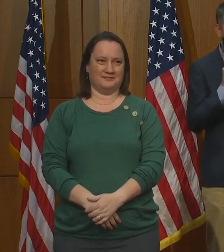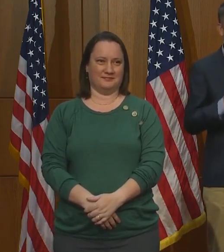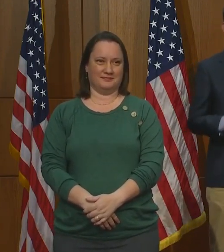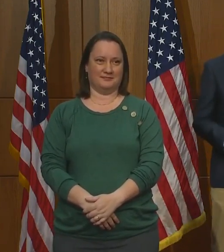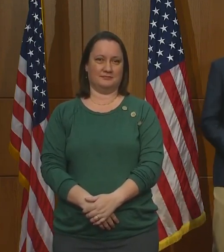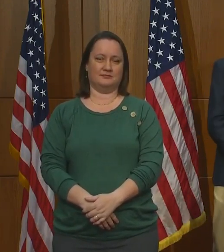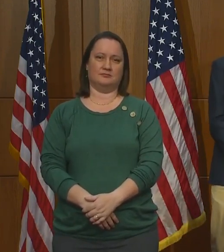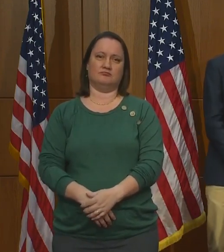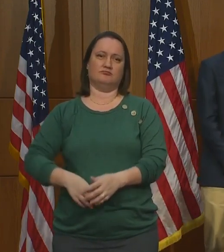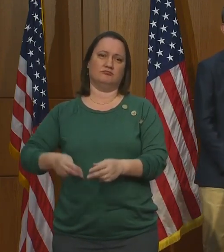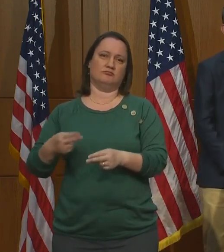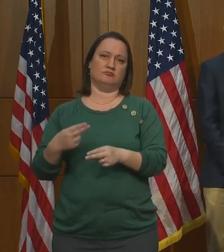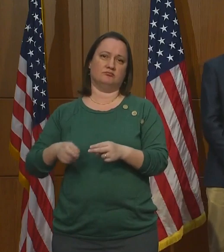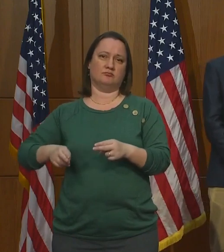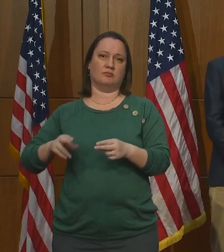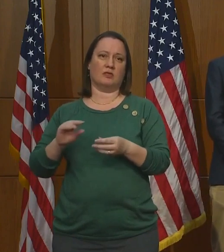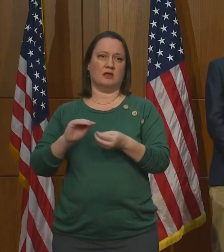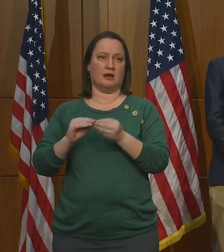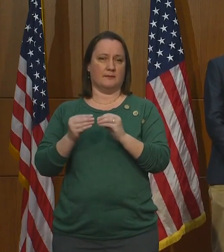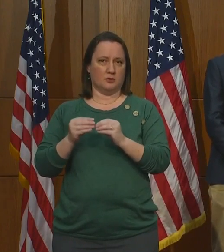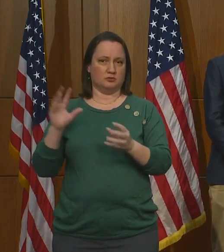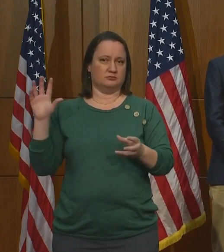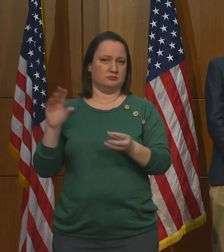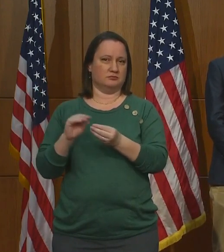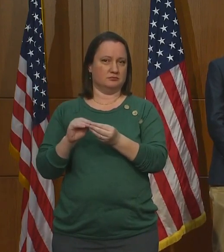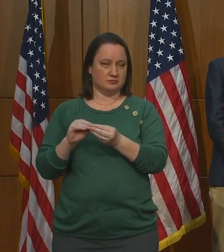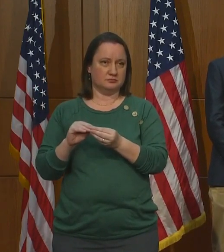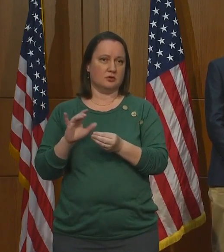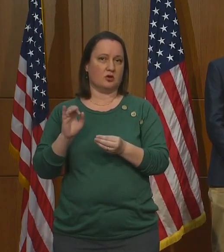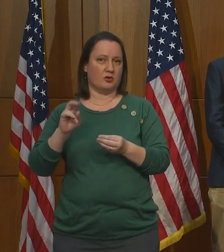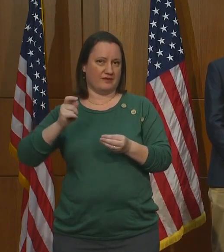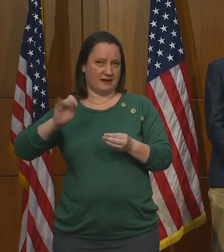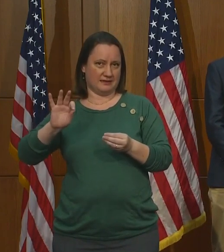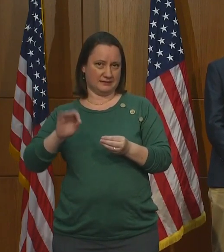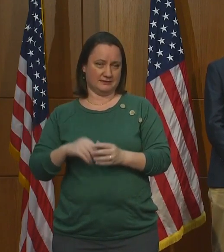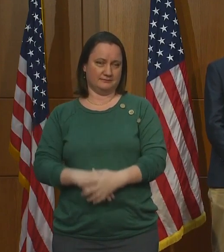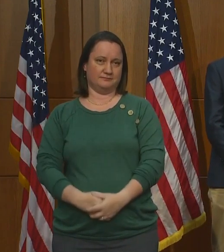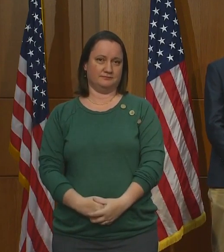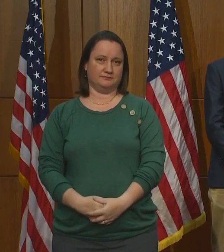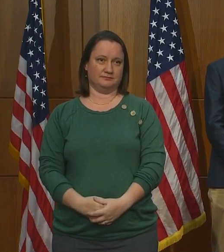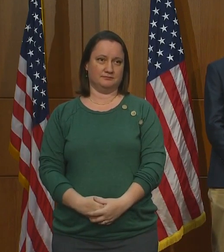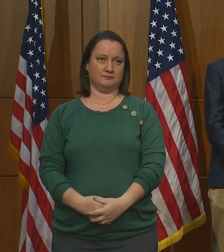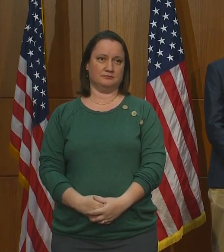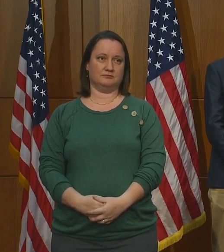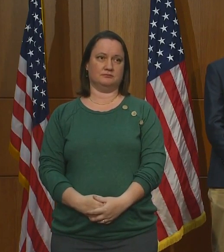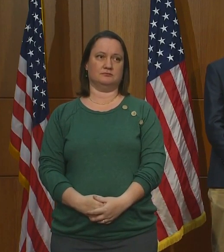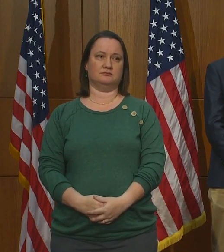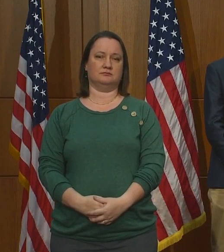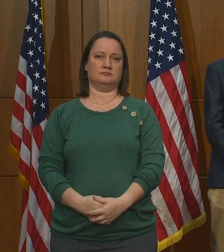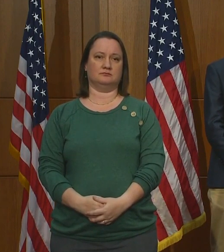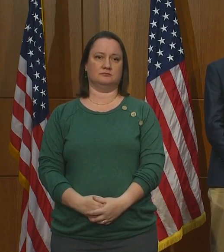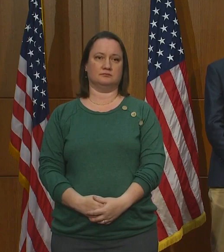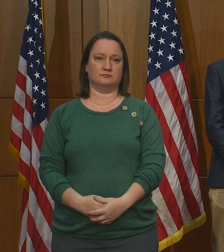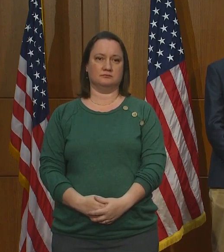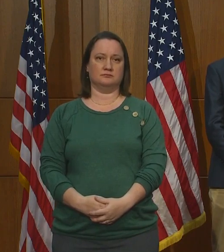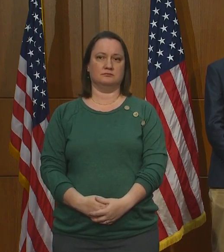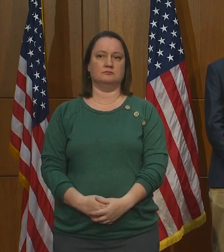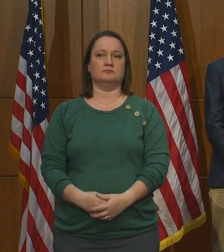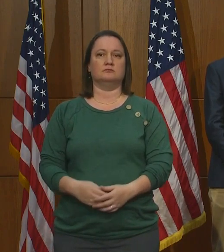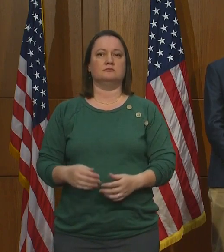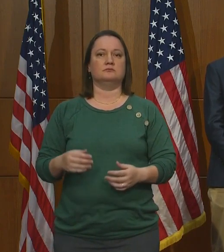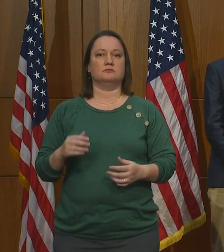OF YOU. SO JUST QUICKLY ON THE